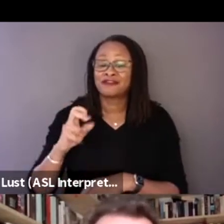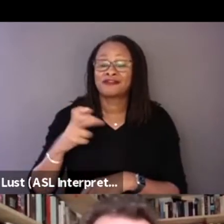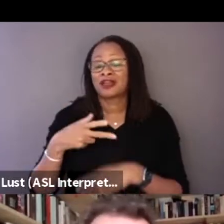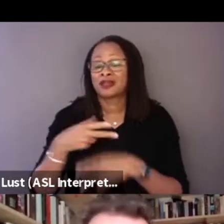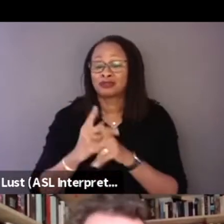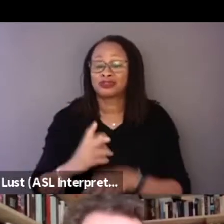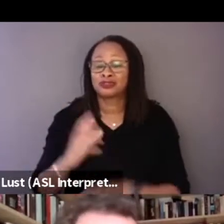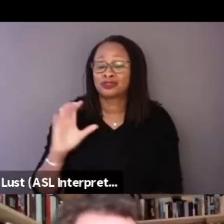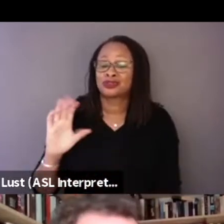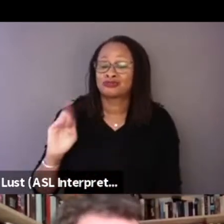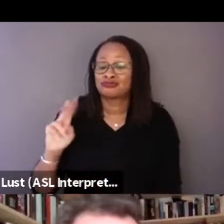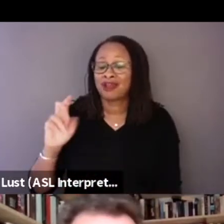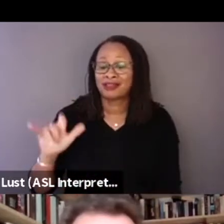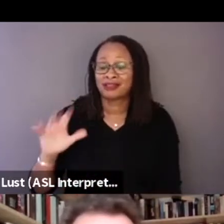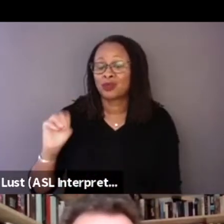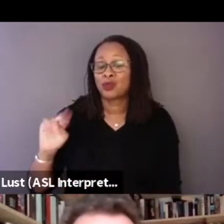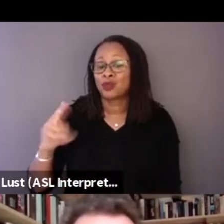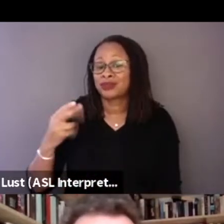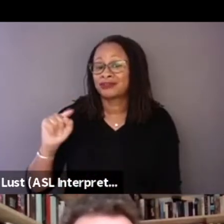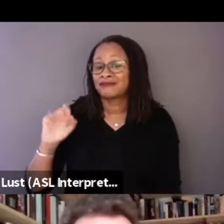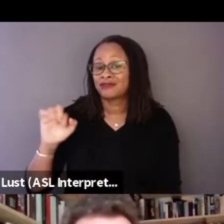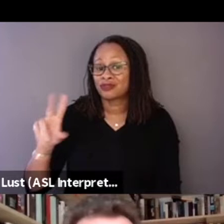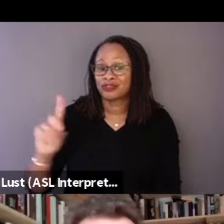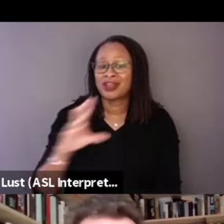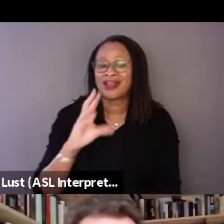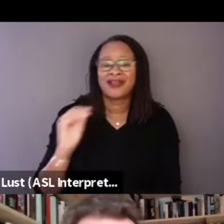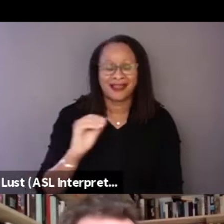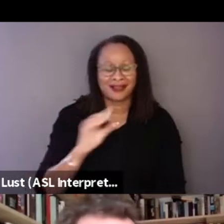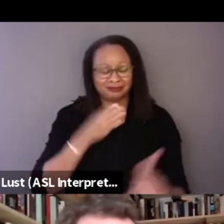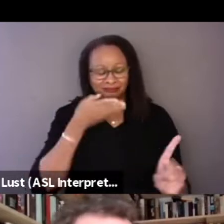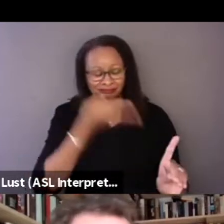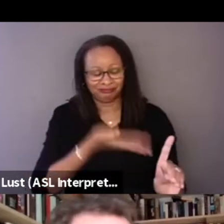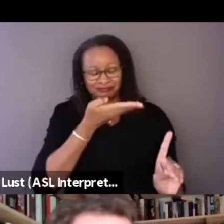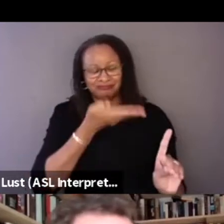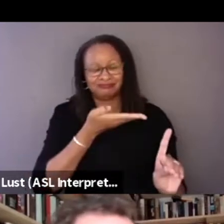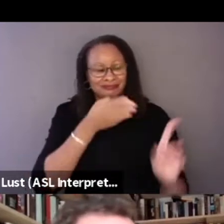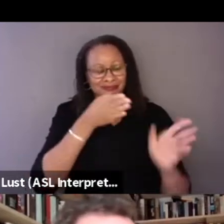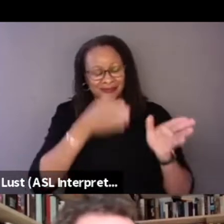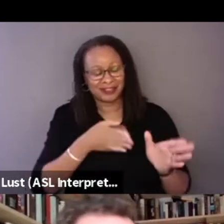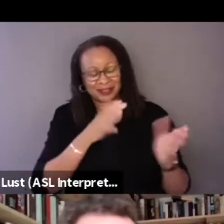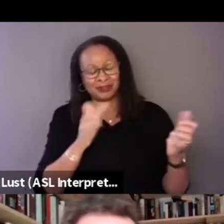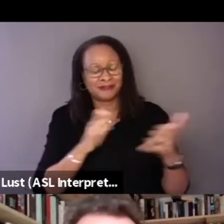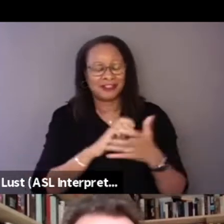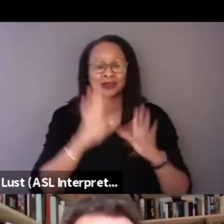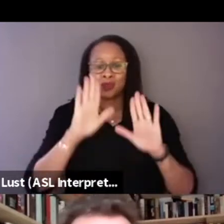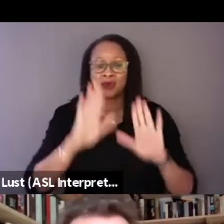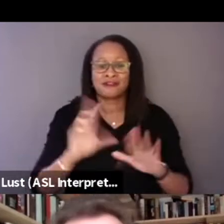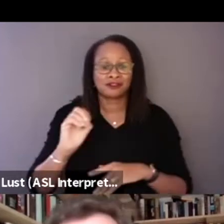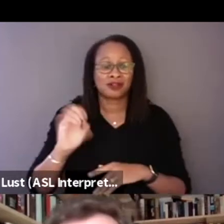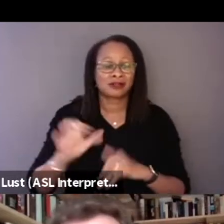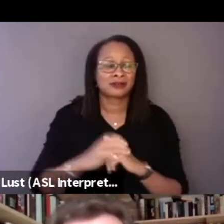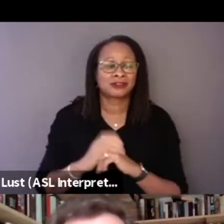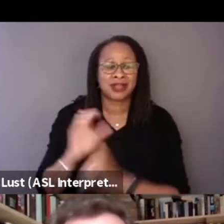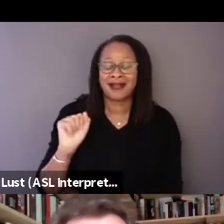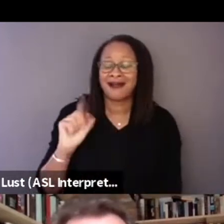the subject of this wonderful documentary. And I guess we'll just start by asking a basic question,